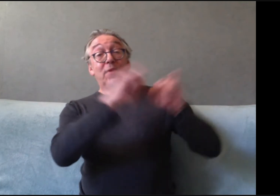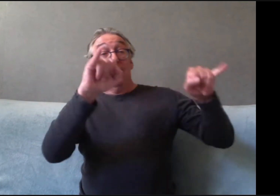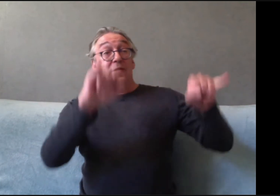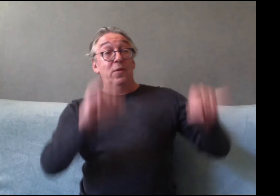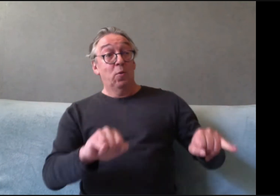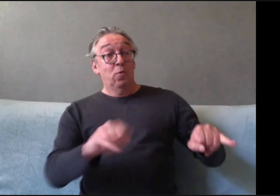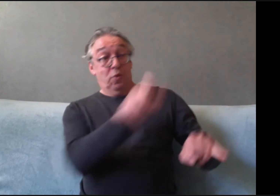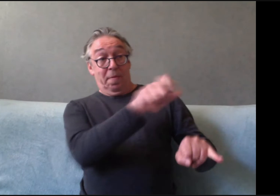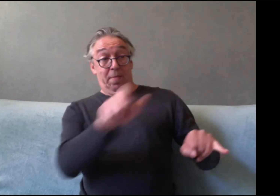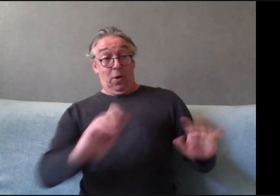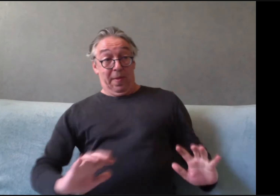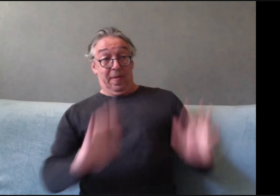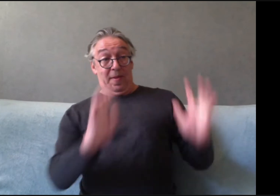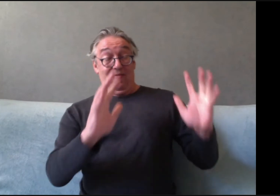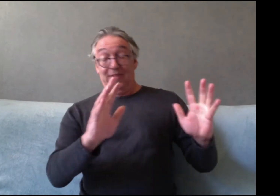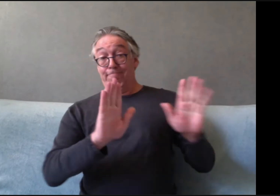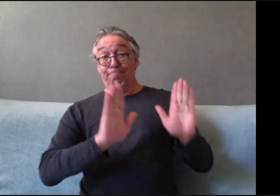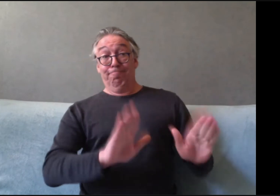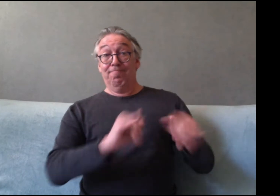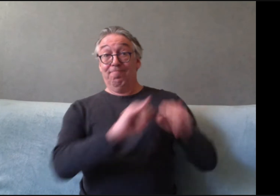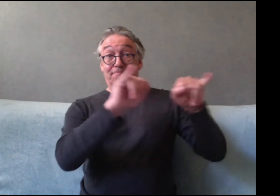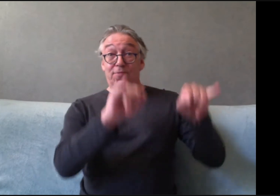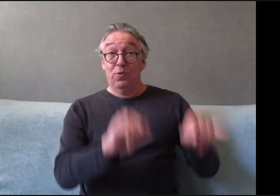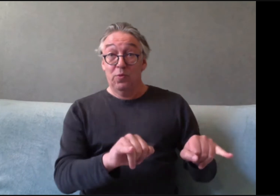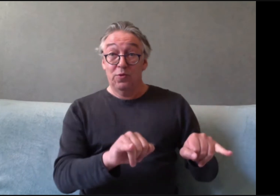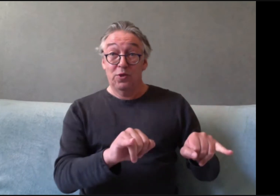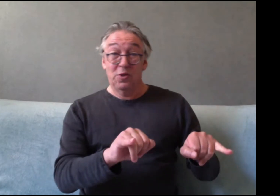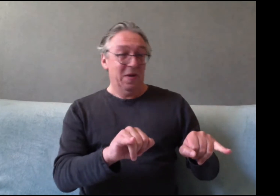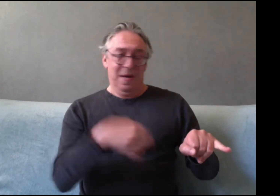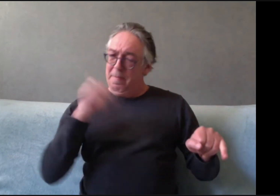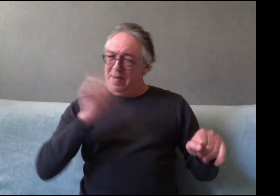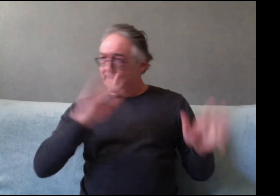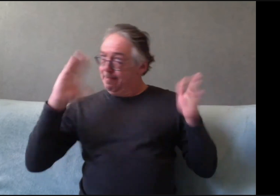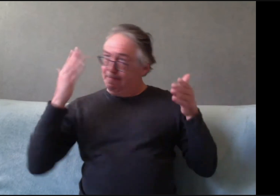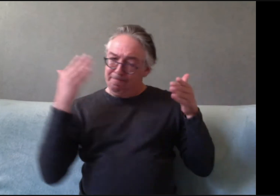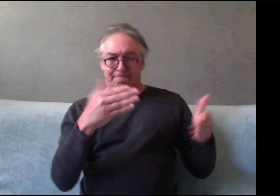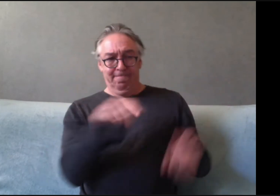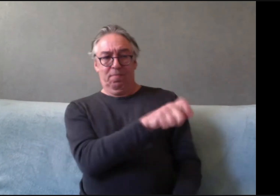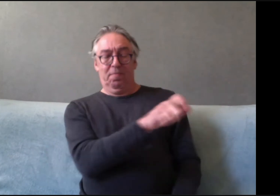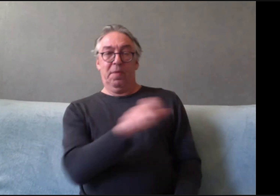The attention to these persons must be guaranteed